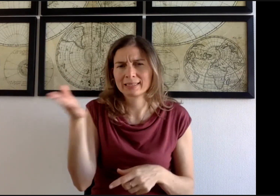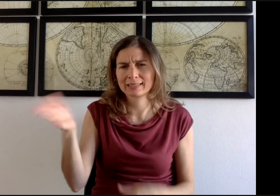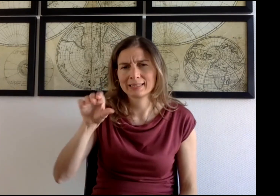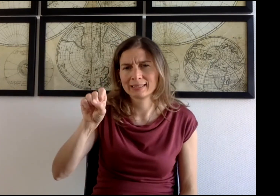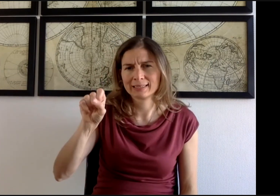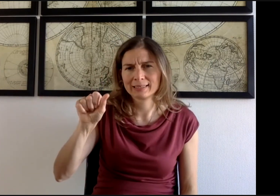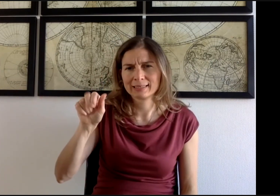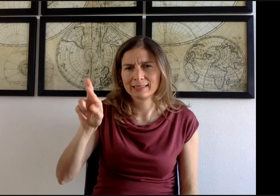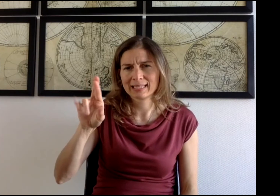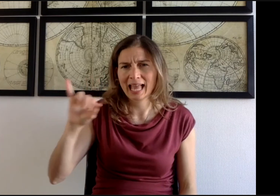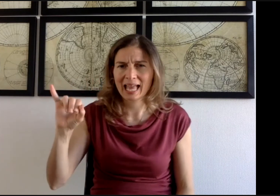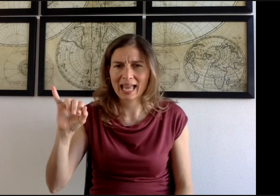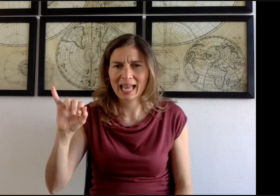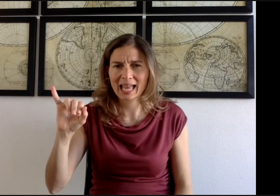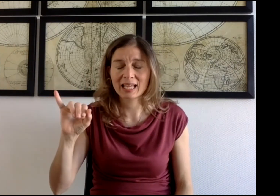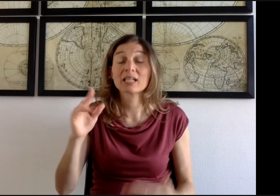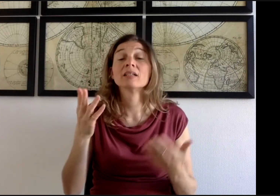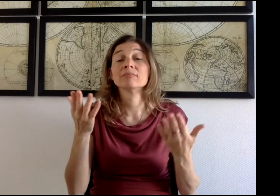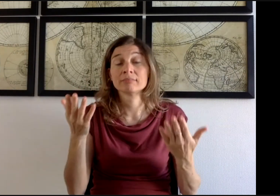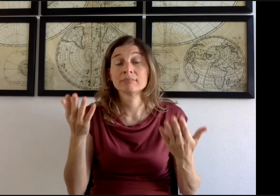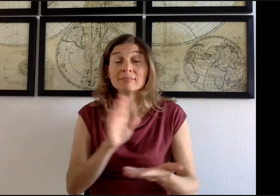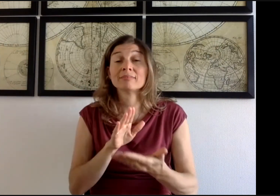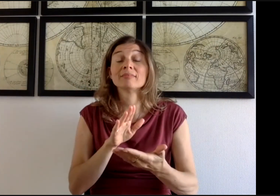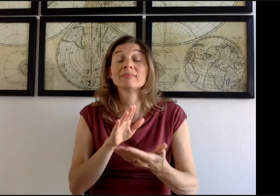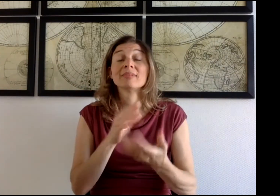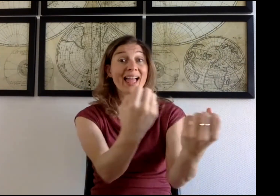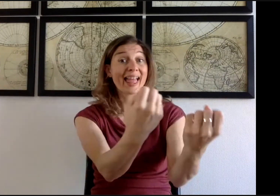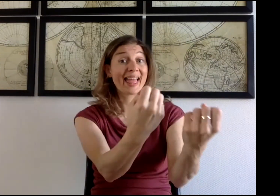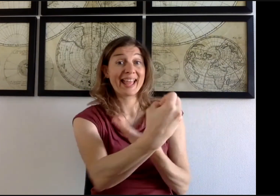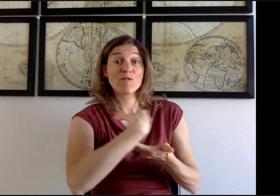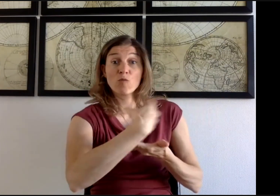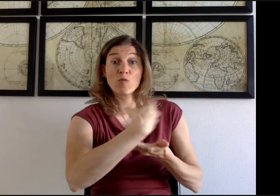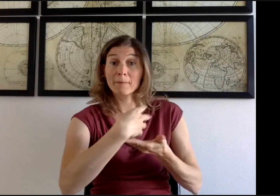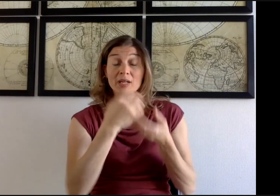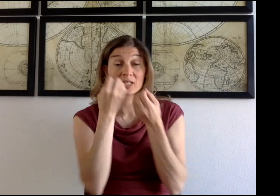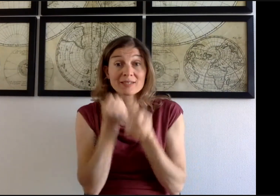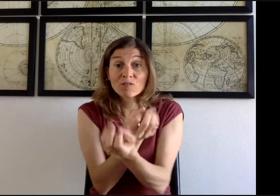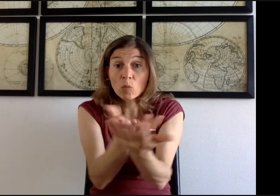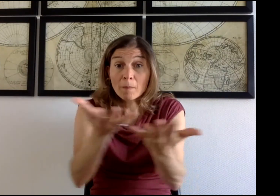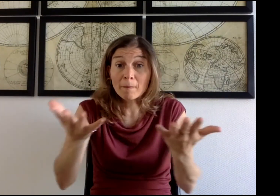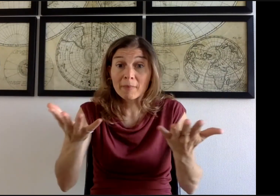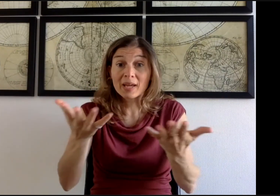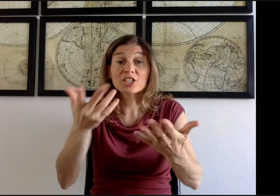that access to information is very important for everyone,